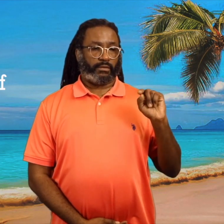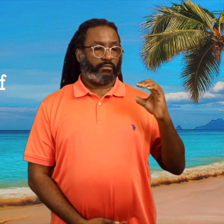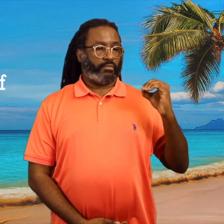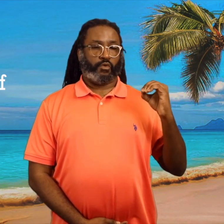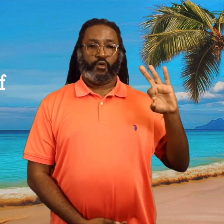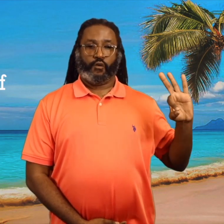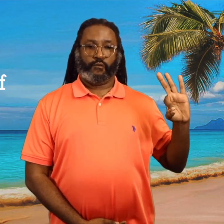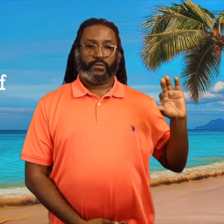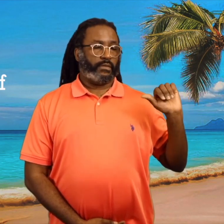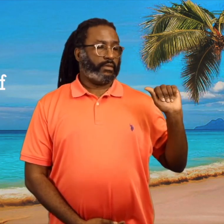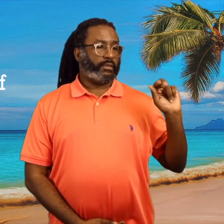Heavy Weight of Anger